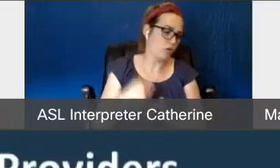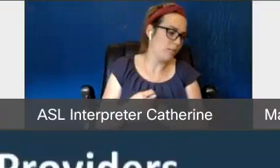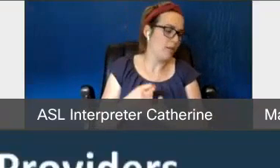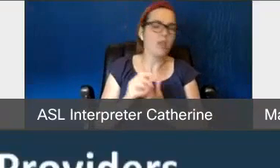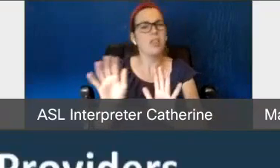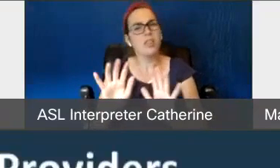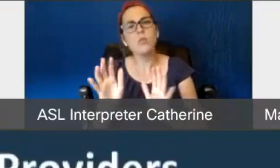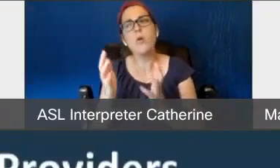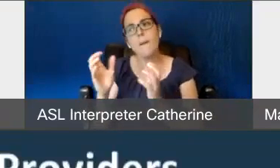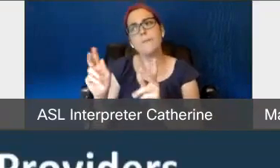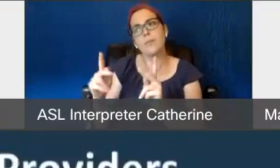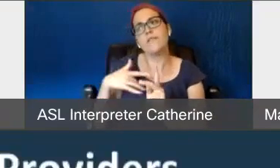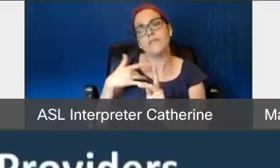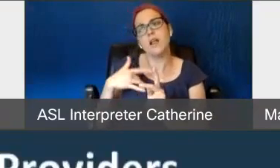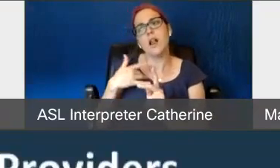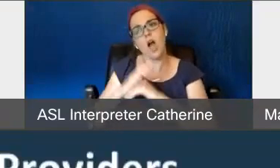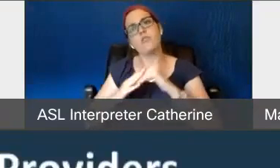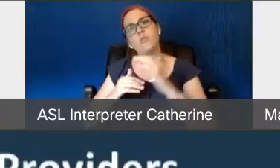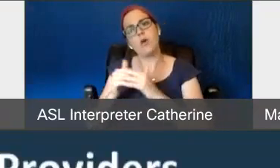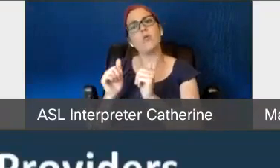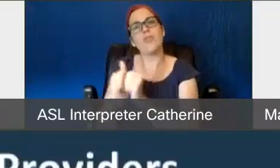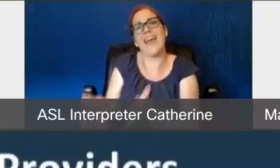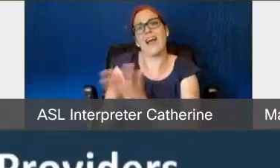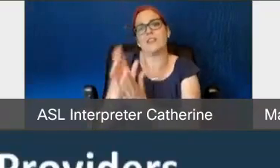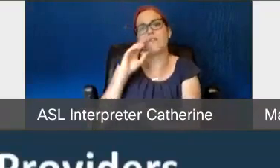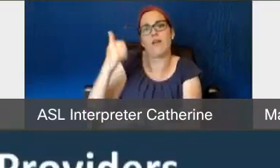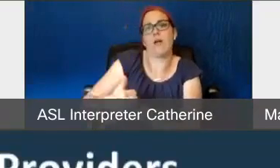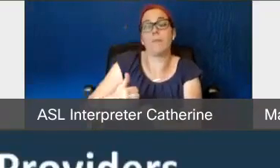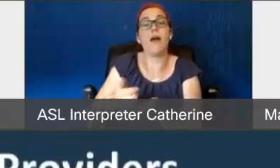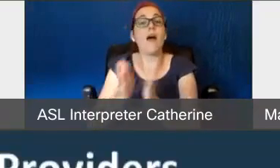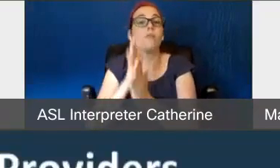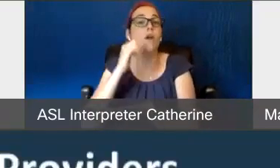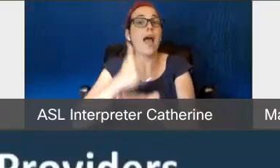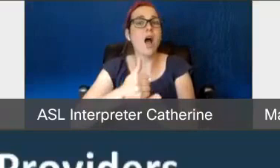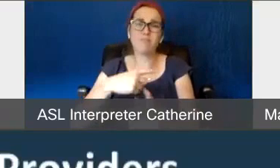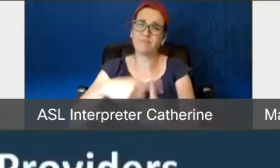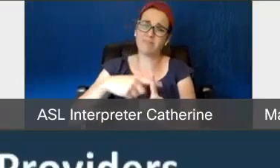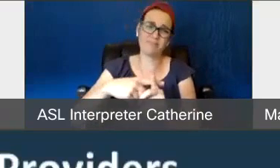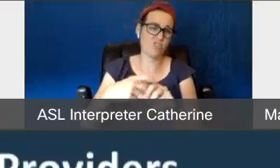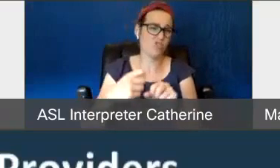and going to get help we believe is a true sign of strength. It's not a sign of weakness, but sometimes it's hard